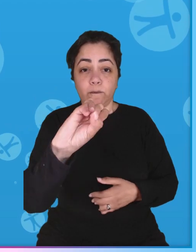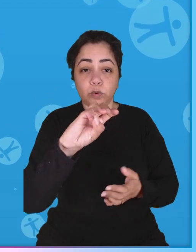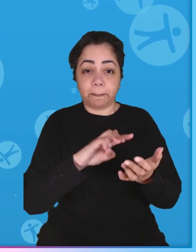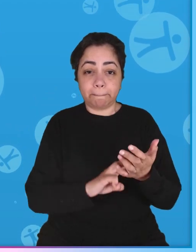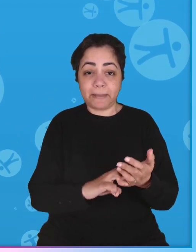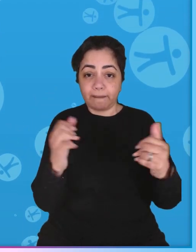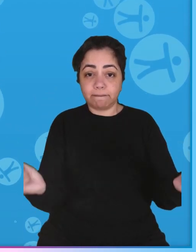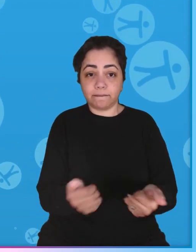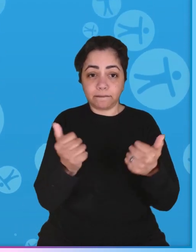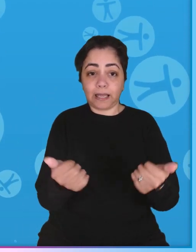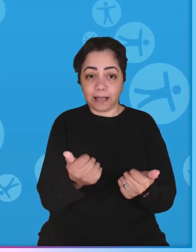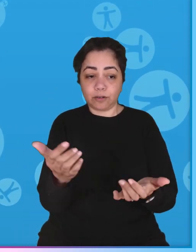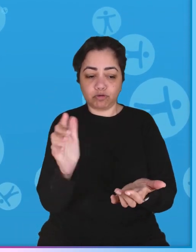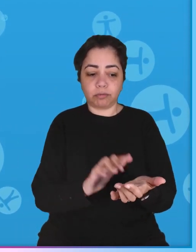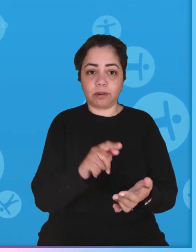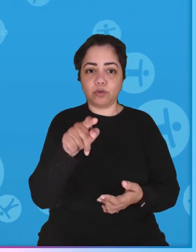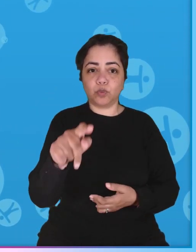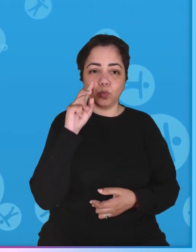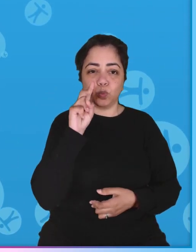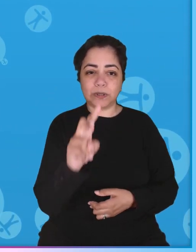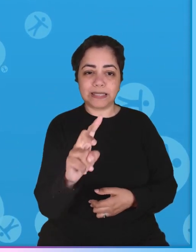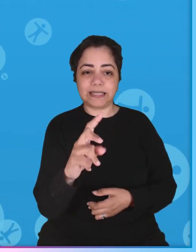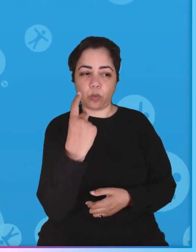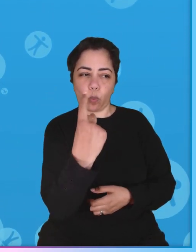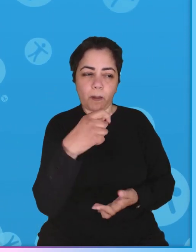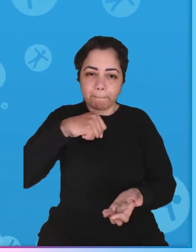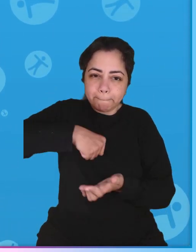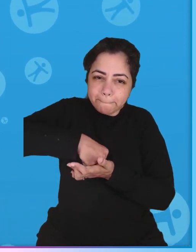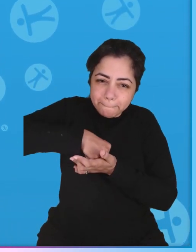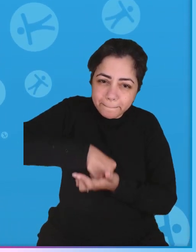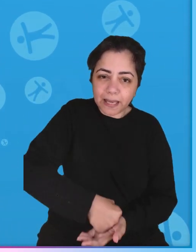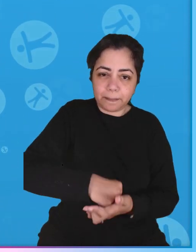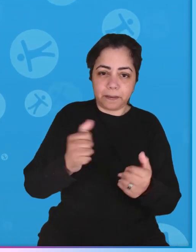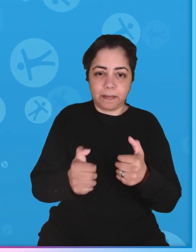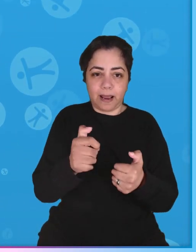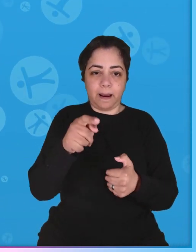you’ll see at least one game that looks cool, and meets your specific accessibility needs.